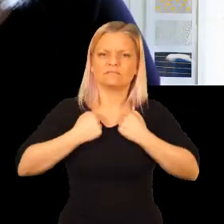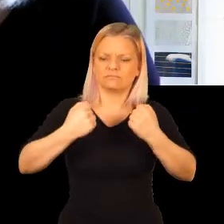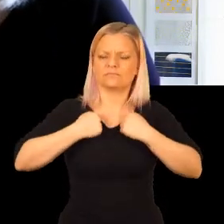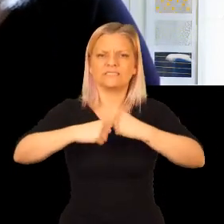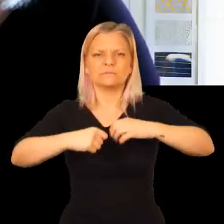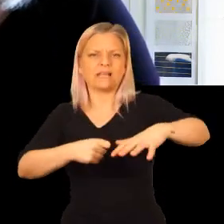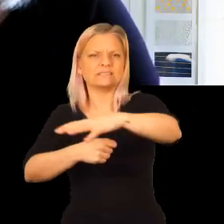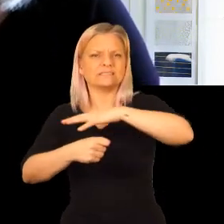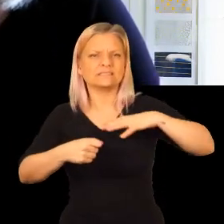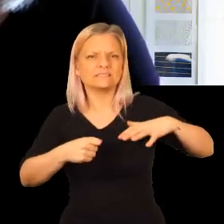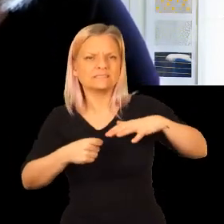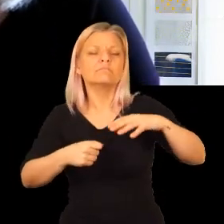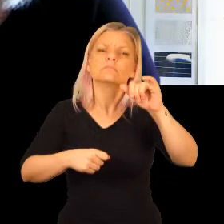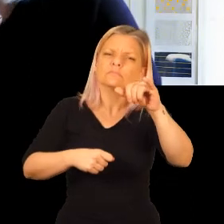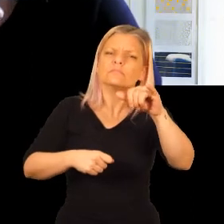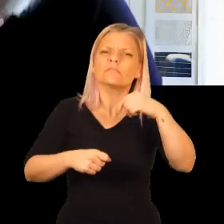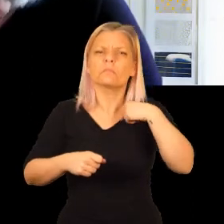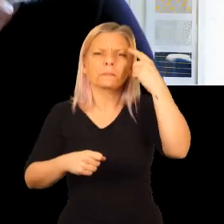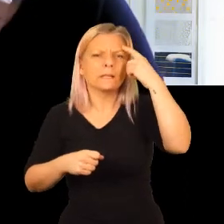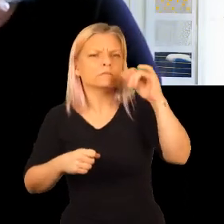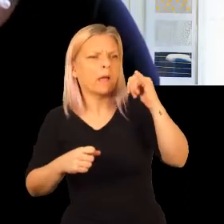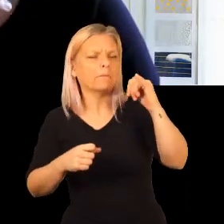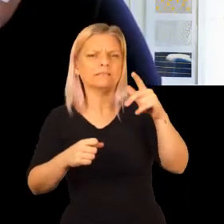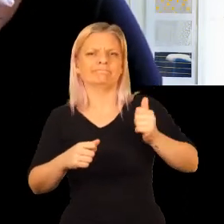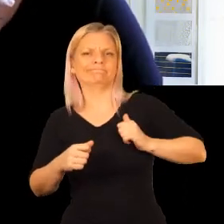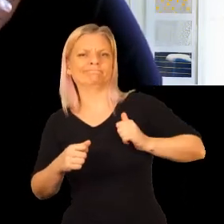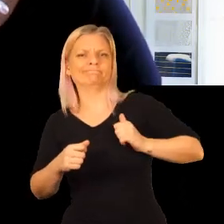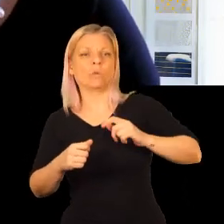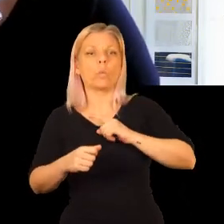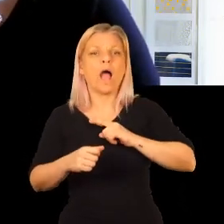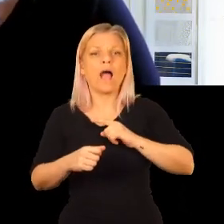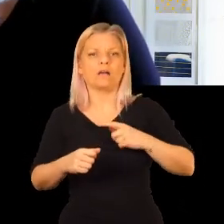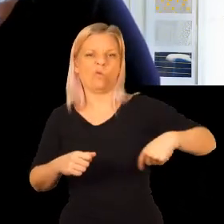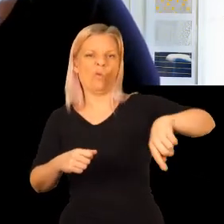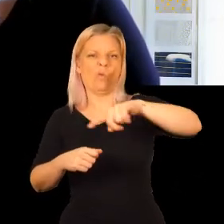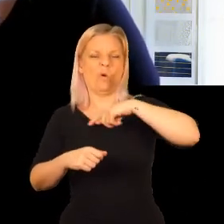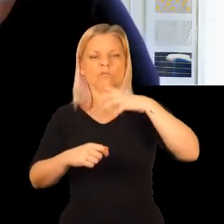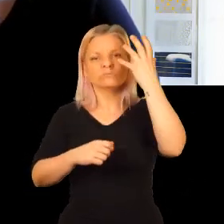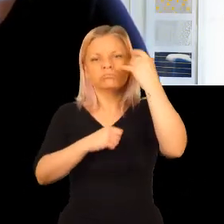in terms of kind of like co-reflective type spaces yeah and i think sometimes we make this assumption